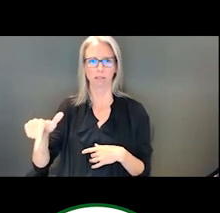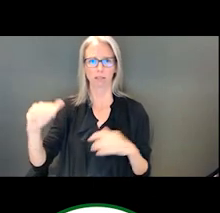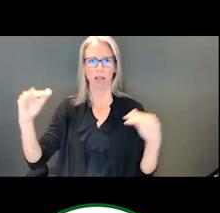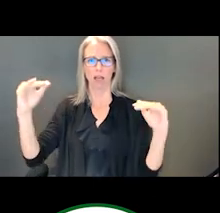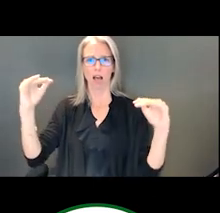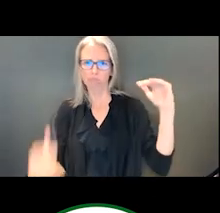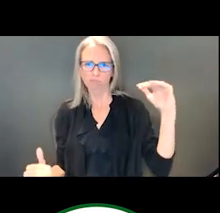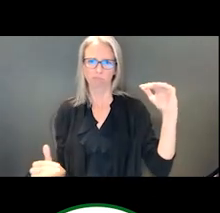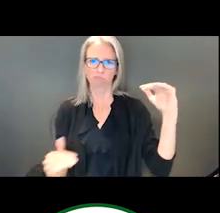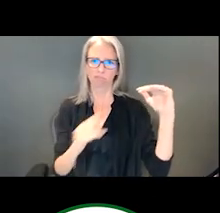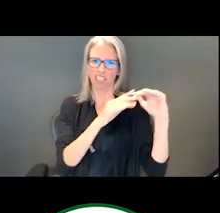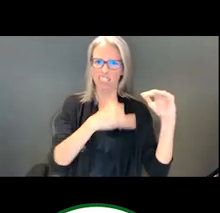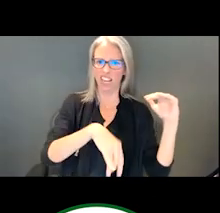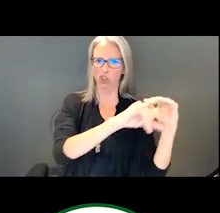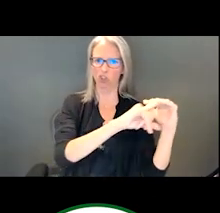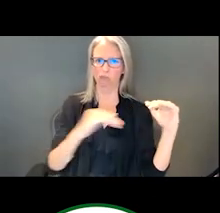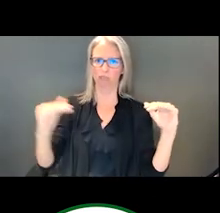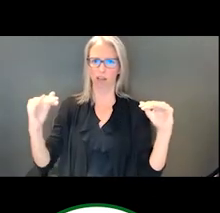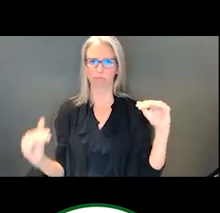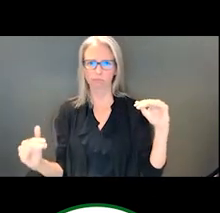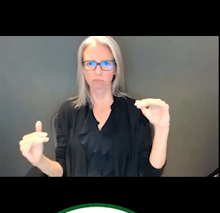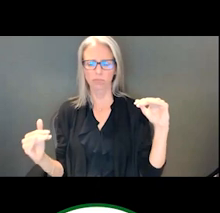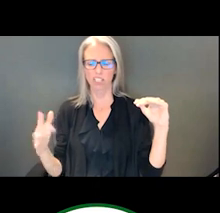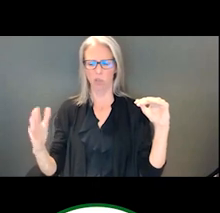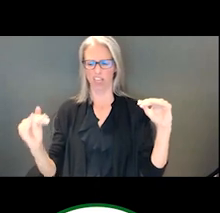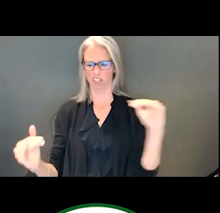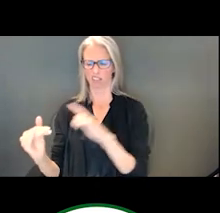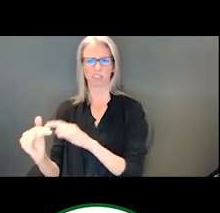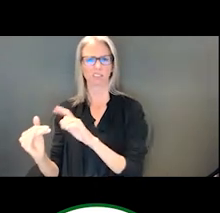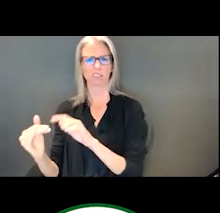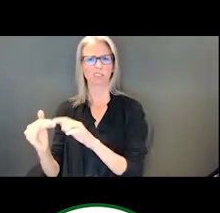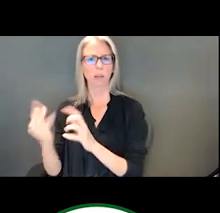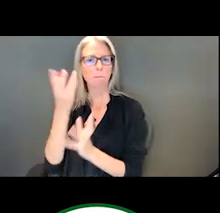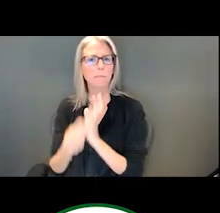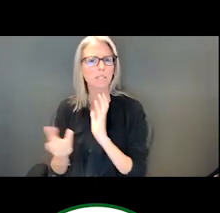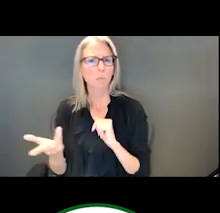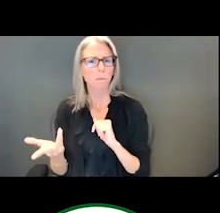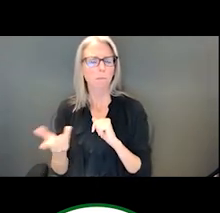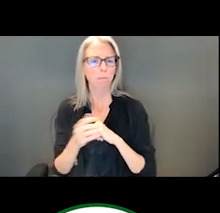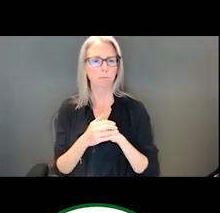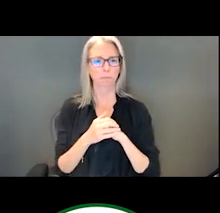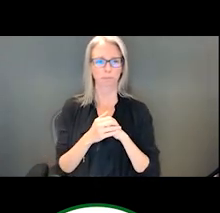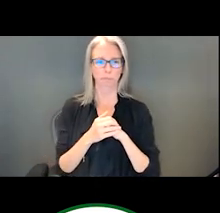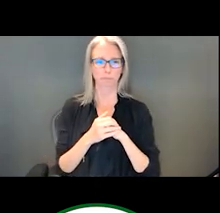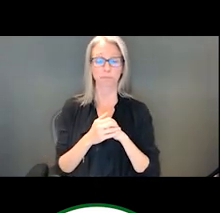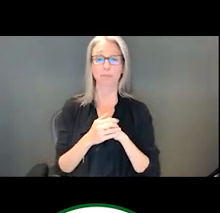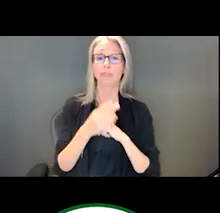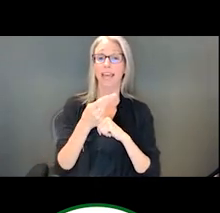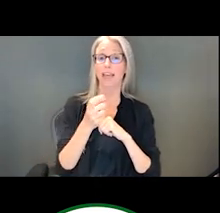So part of the problem is the standards that we're using for parking lots are meant for more of a built environment or city space.